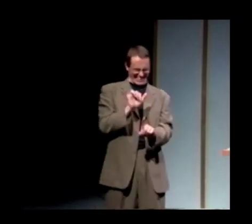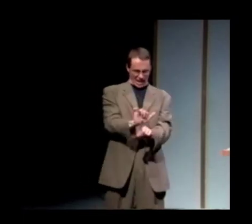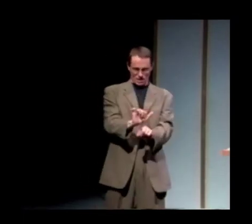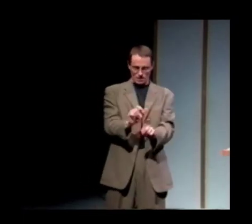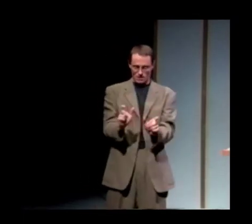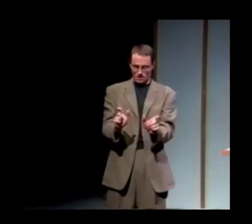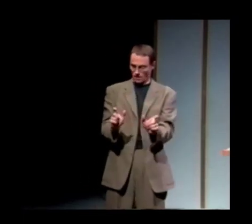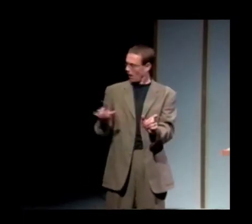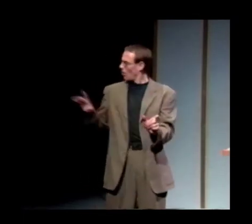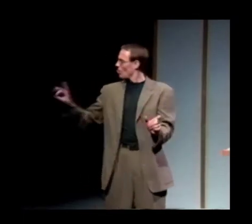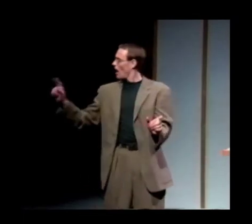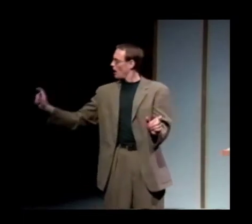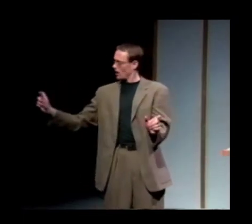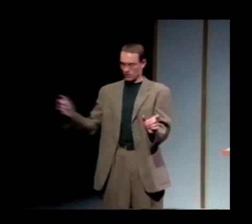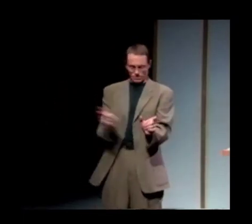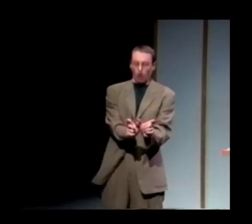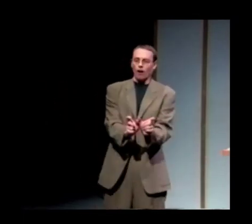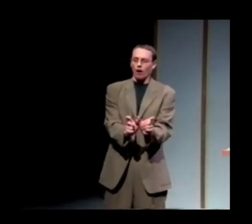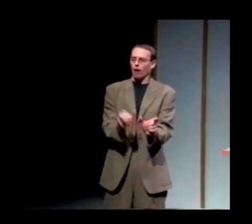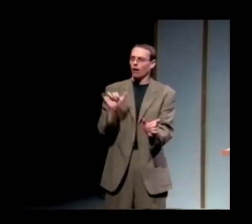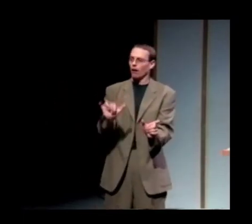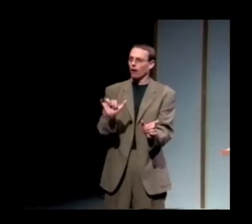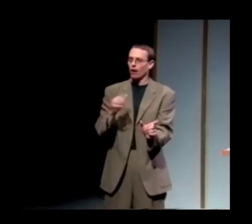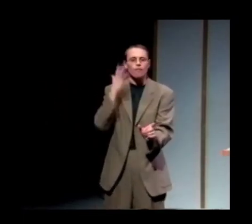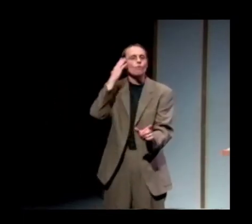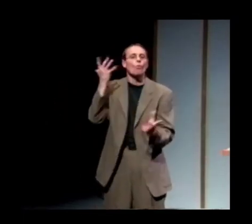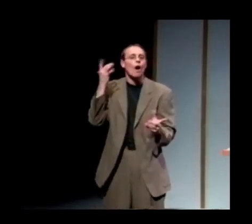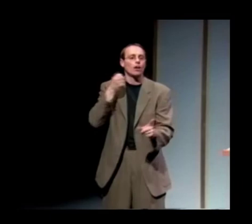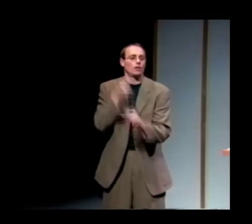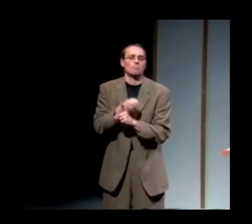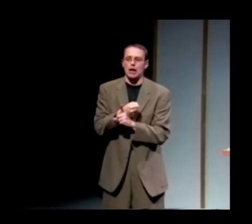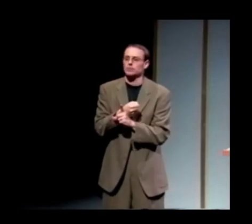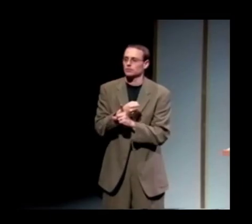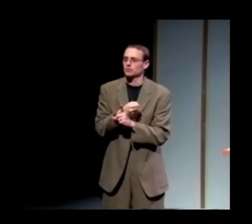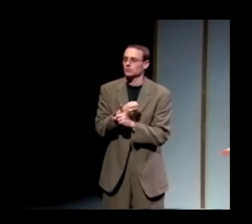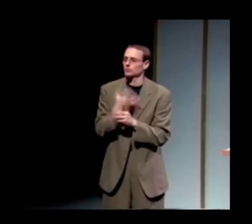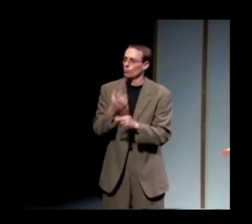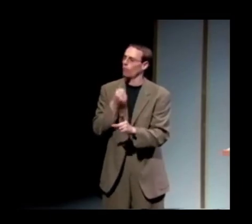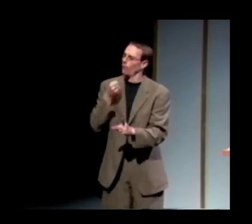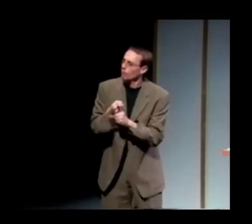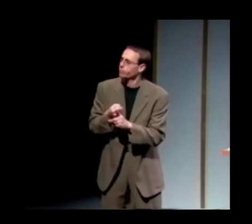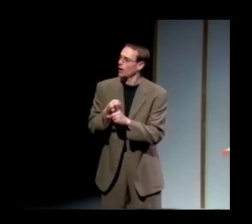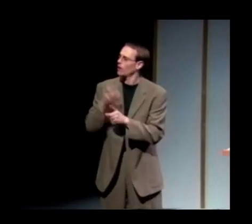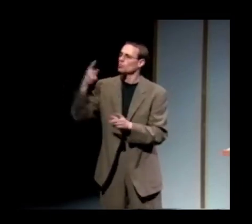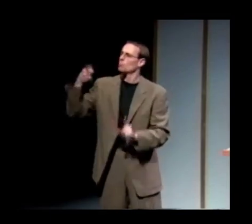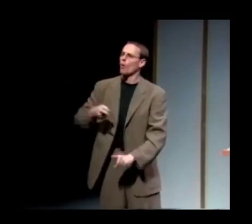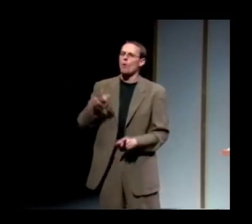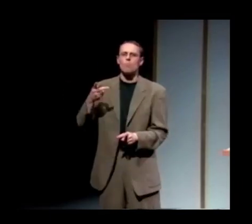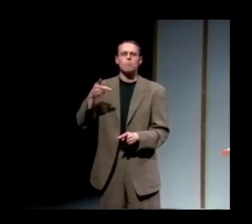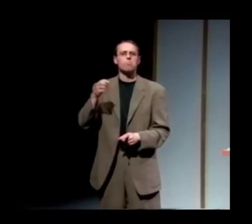HOW DO WE PICK THAT SHOT AND PUT THE OTHER SHOT RIGHT NEXT TO IT AFTER THE FIRST SHOT?